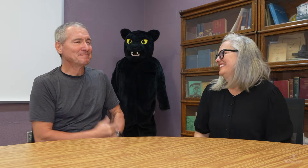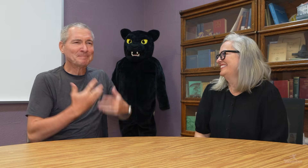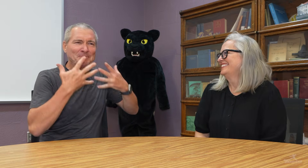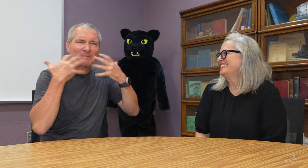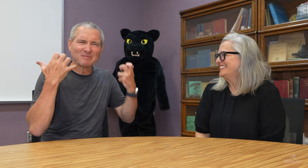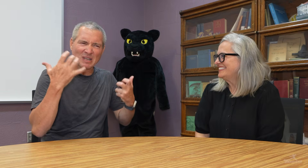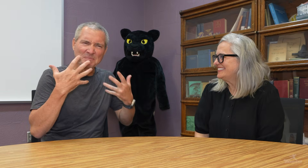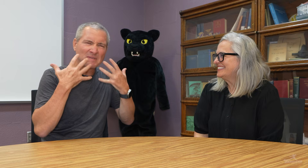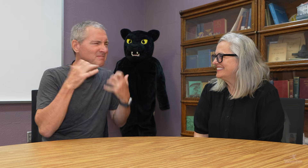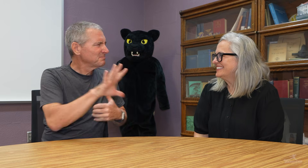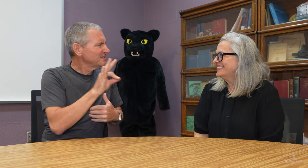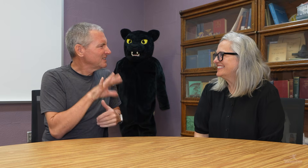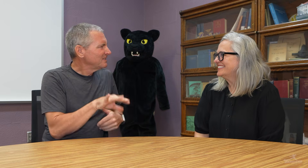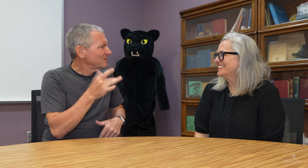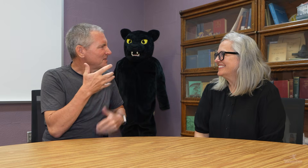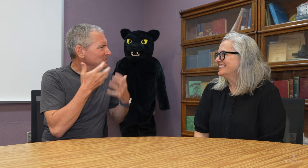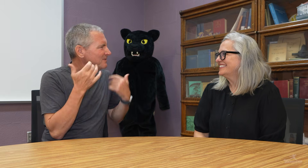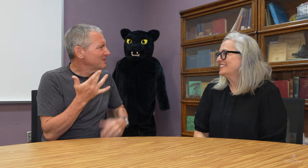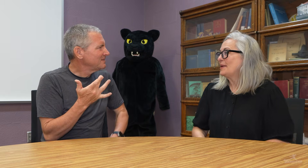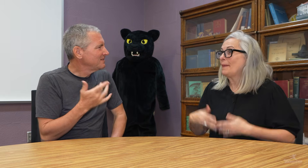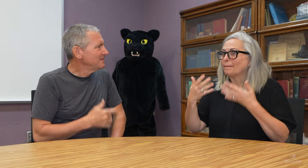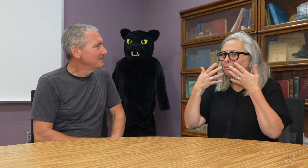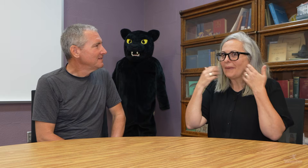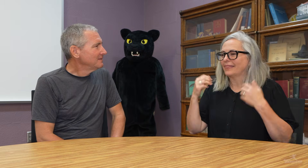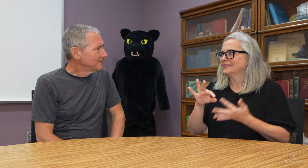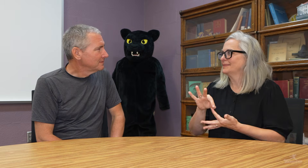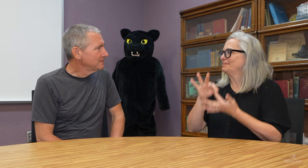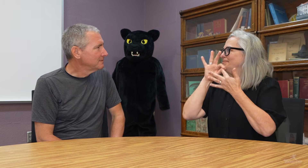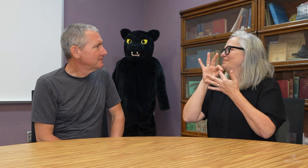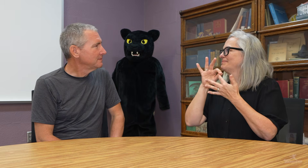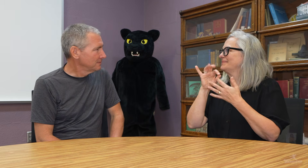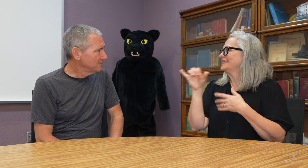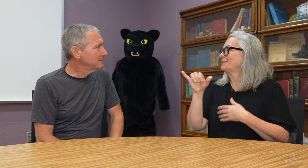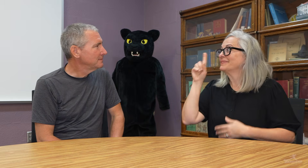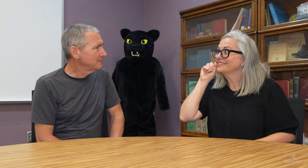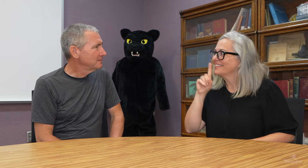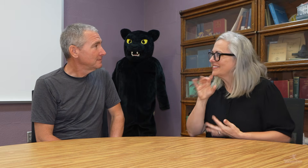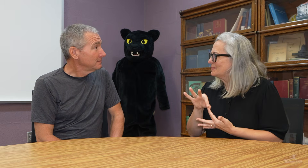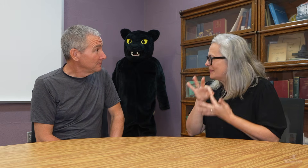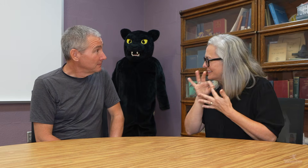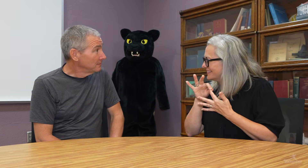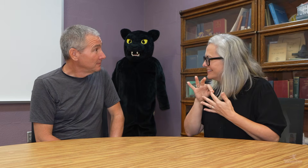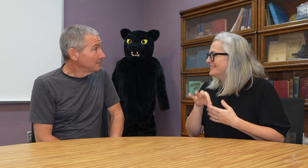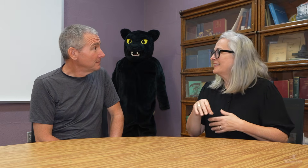Why was the panther chosen as the mascot? Oh, the panther is special, just like deafness.